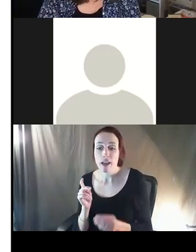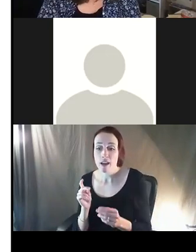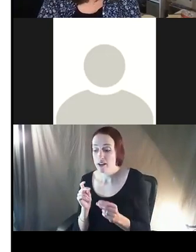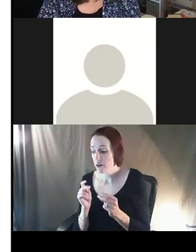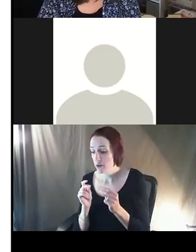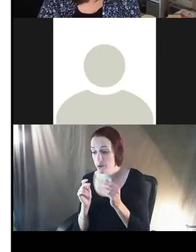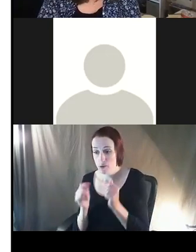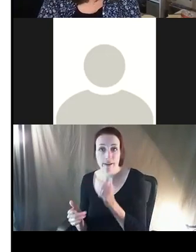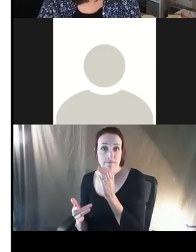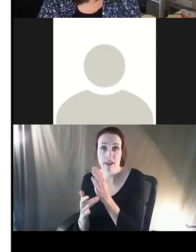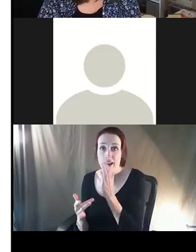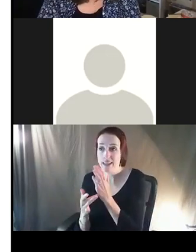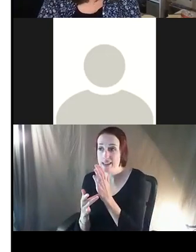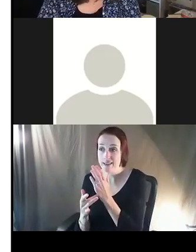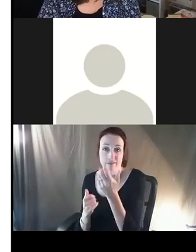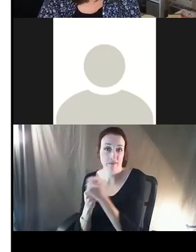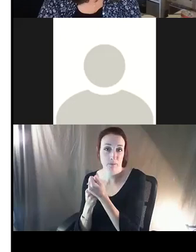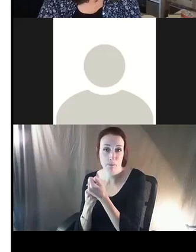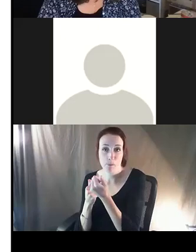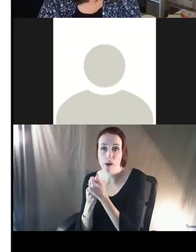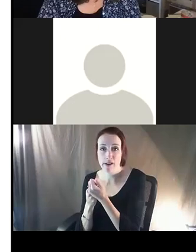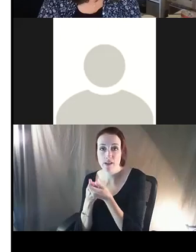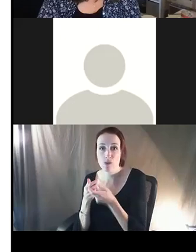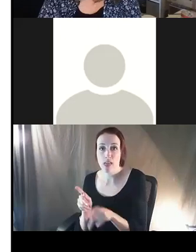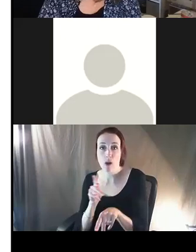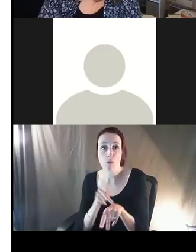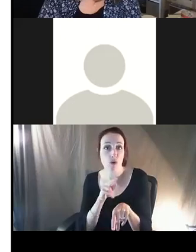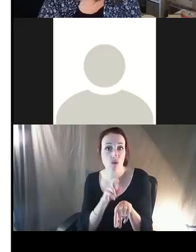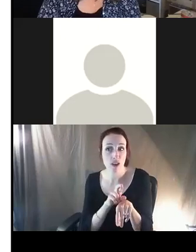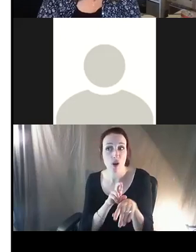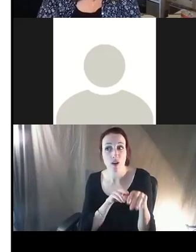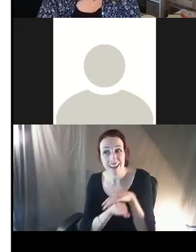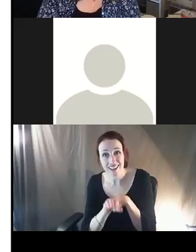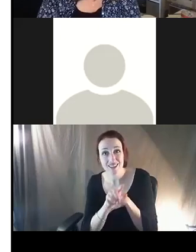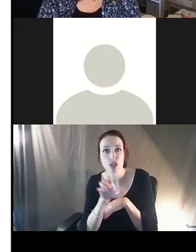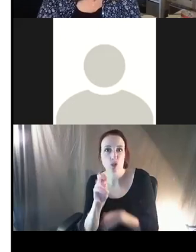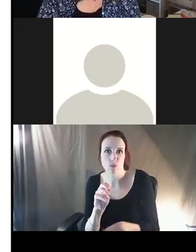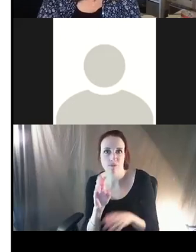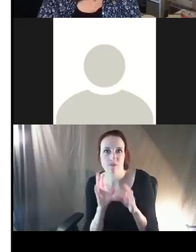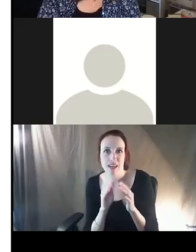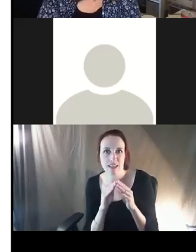turn around to allow Puerto Rico into our Zoom meetings.